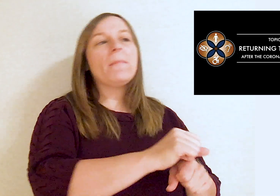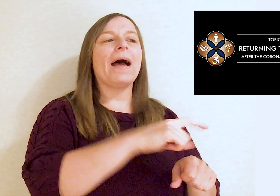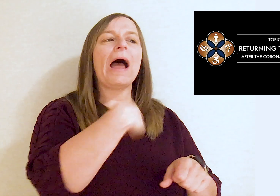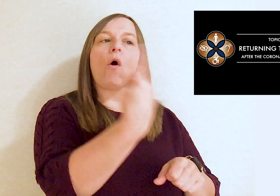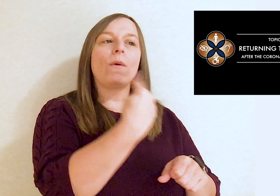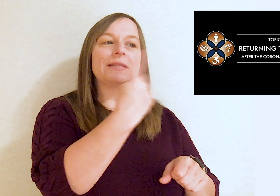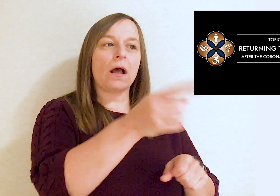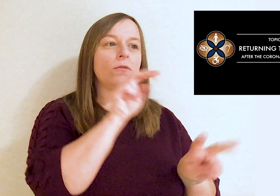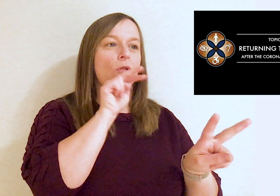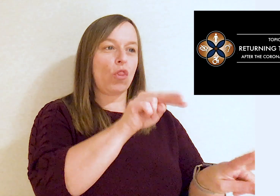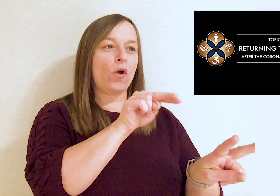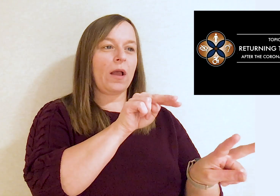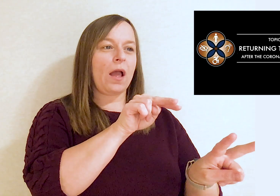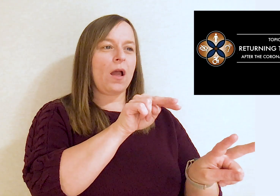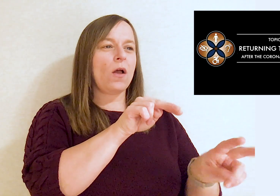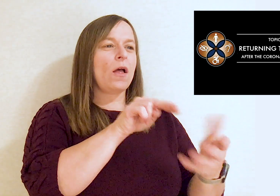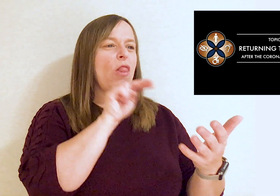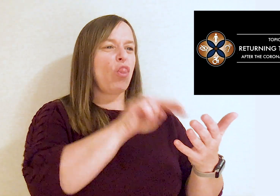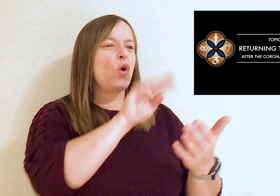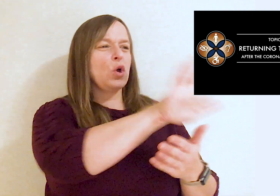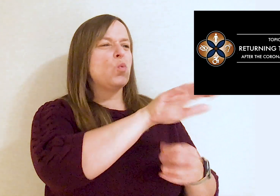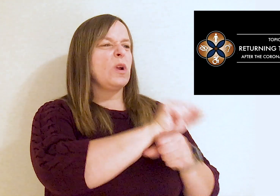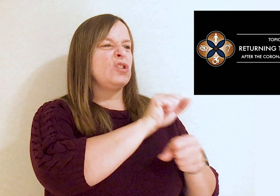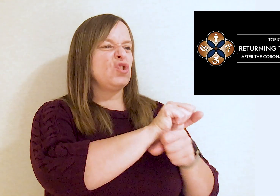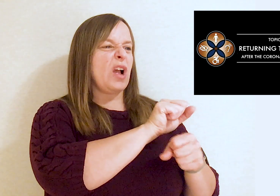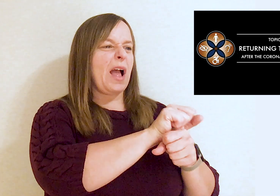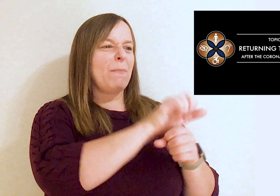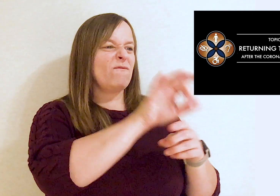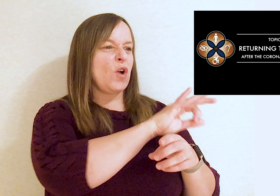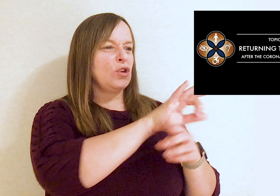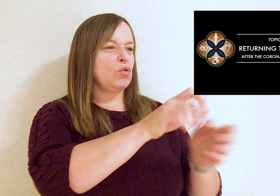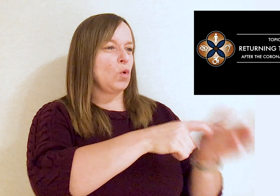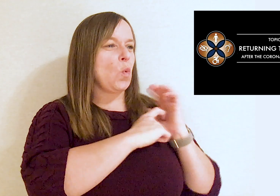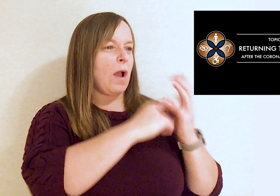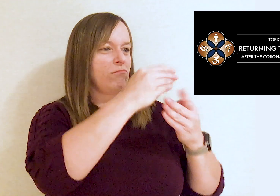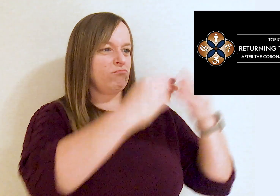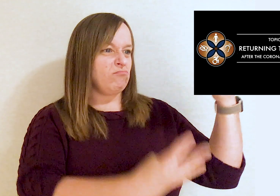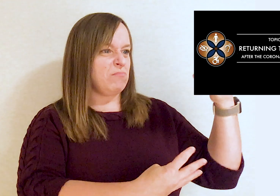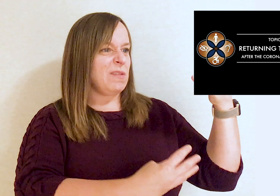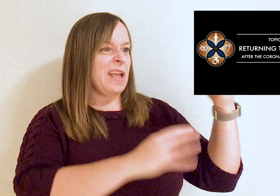always tell people to look at is: "Let's look at your job and think about how